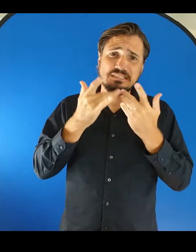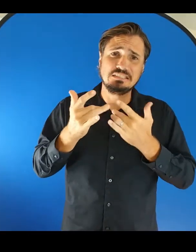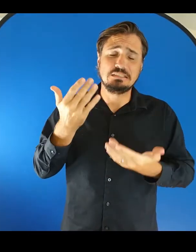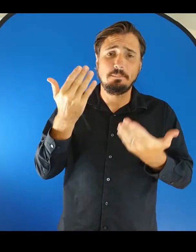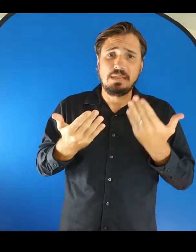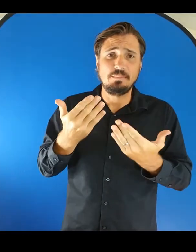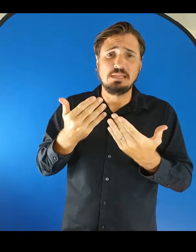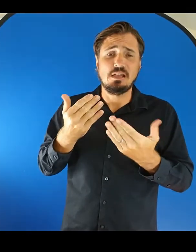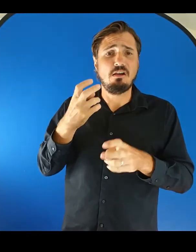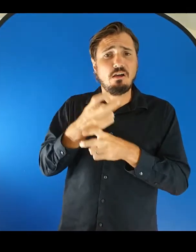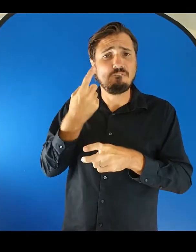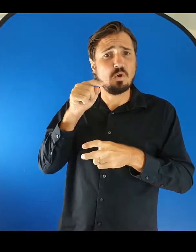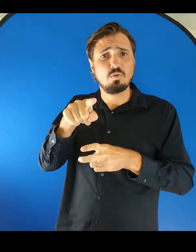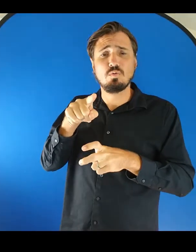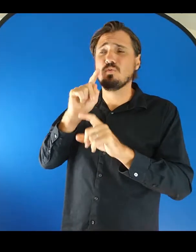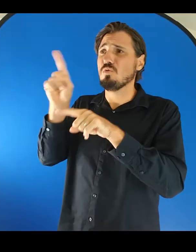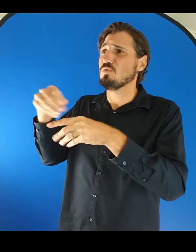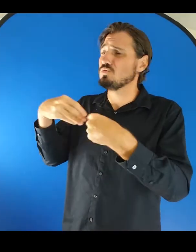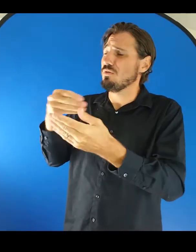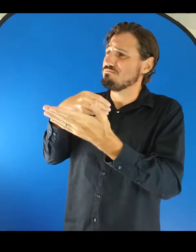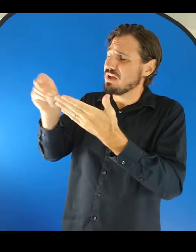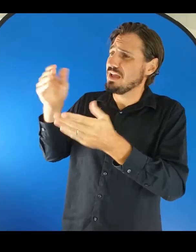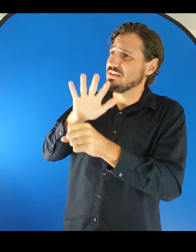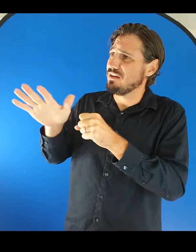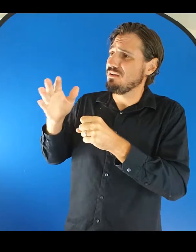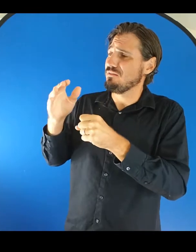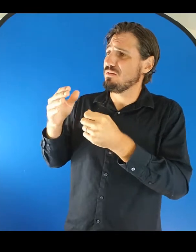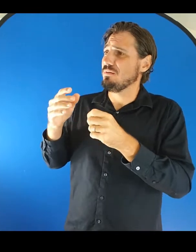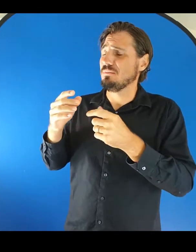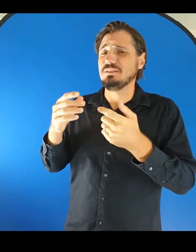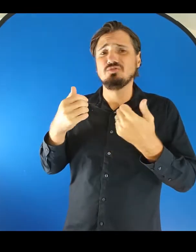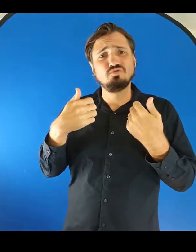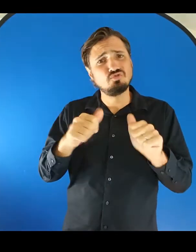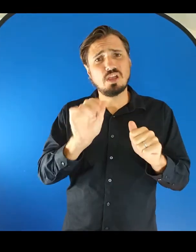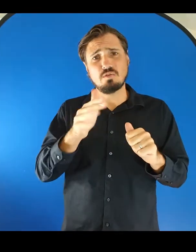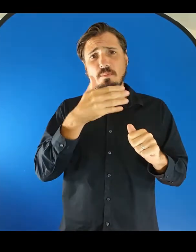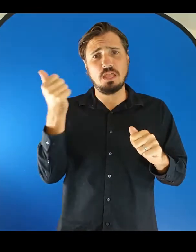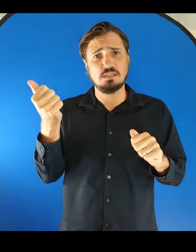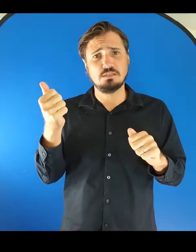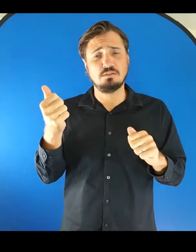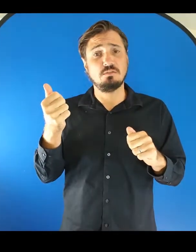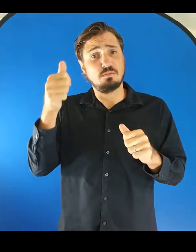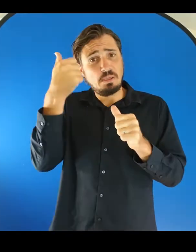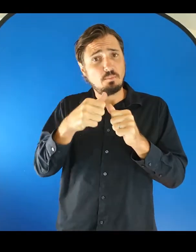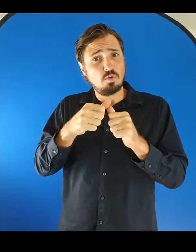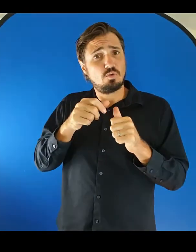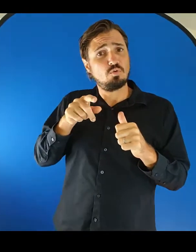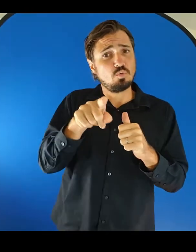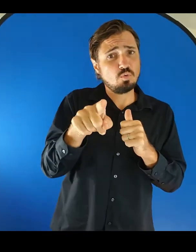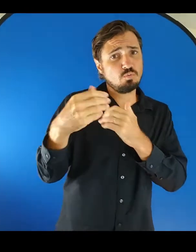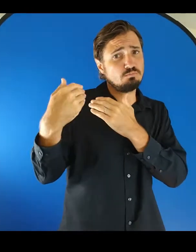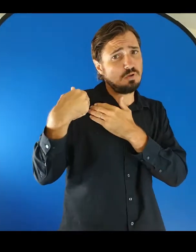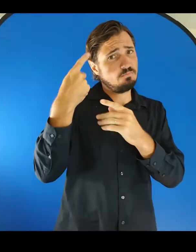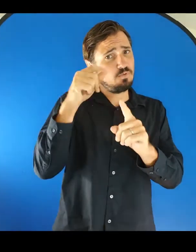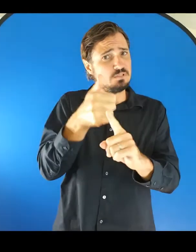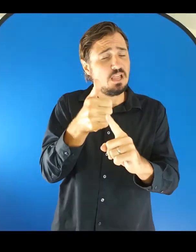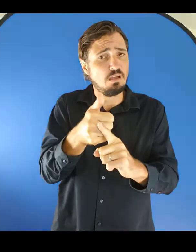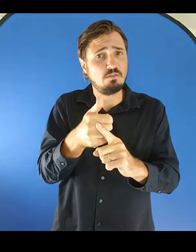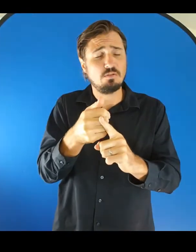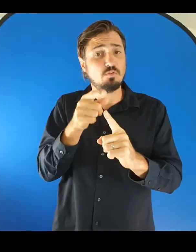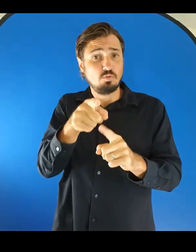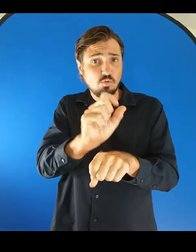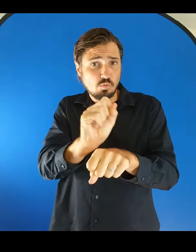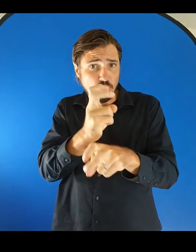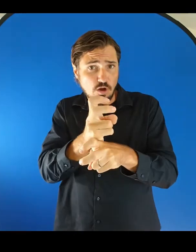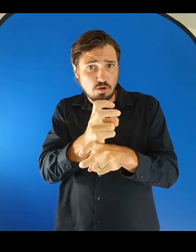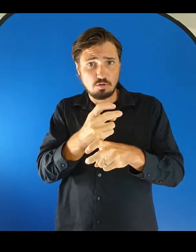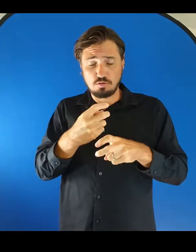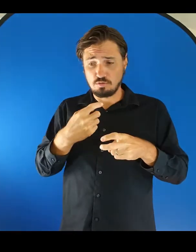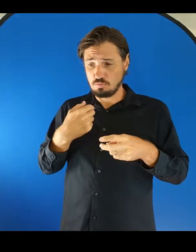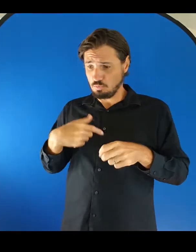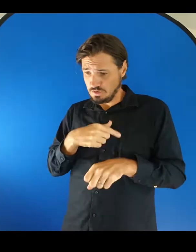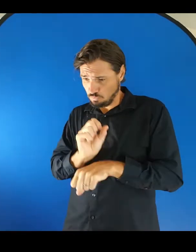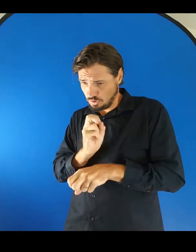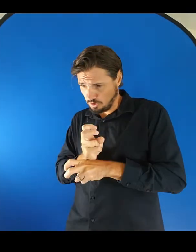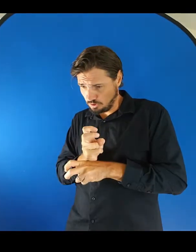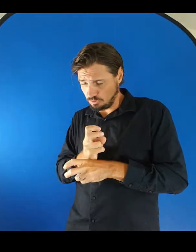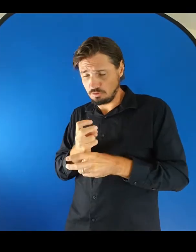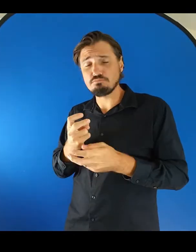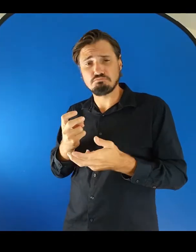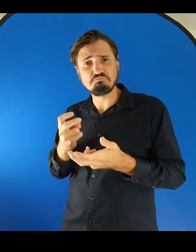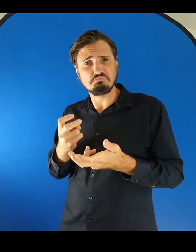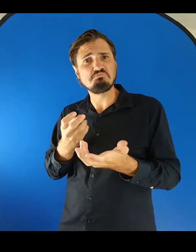Because again, preparedness starts with all of you. All that you can do and we can do together makes it easier for our team to help you. Thank you.